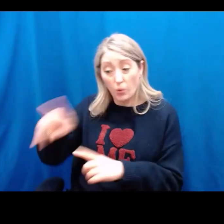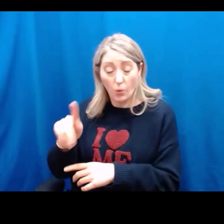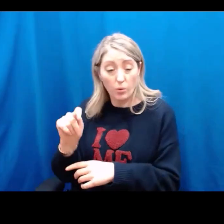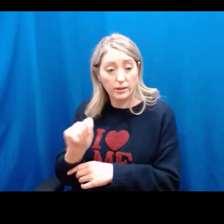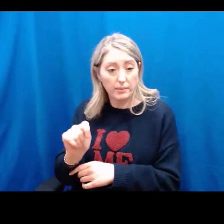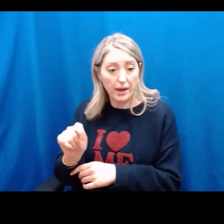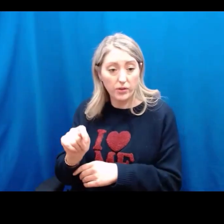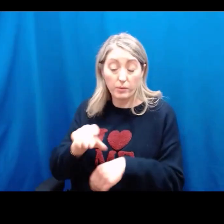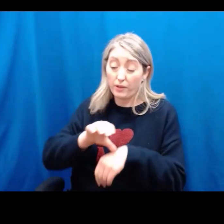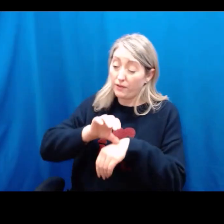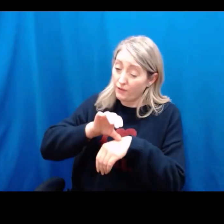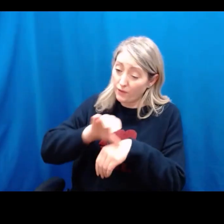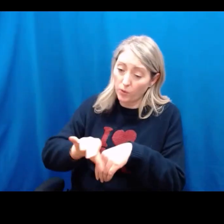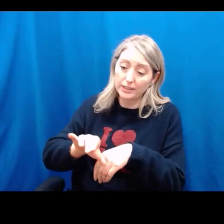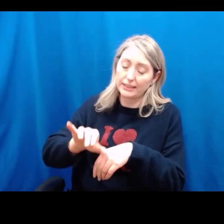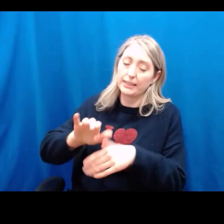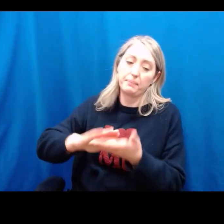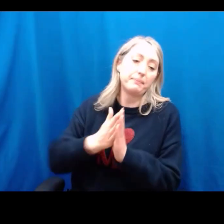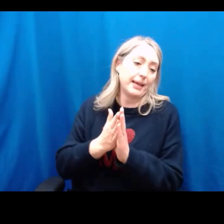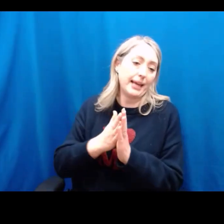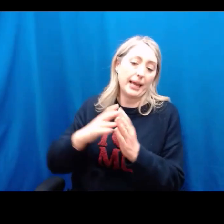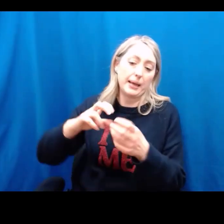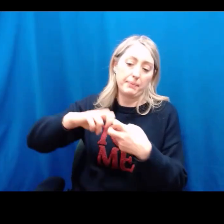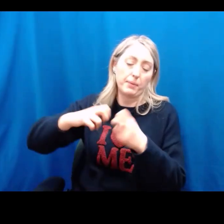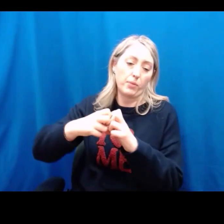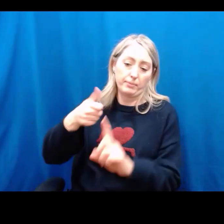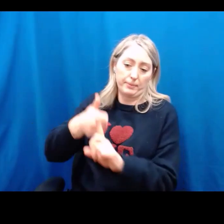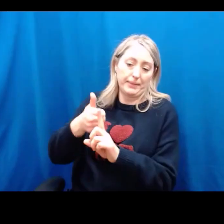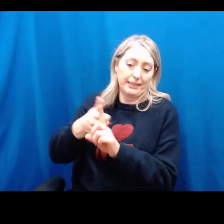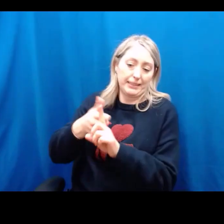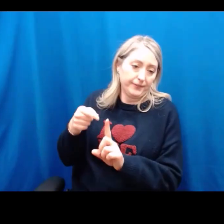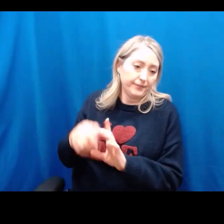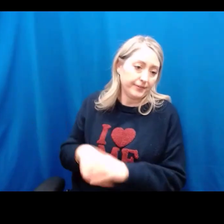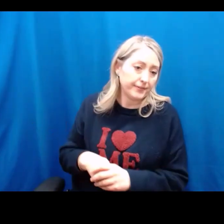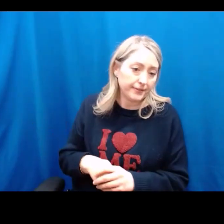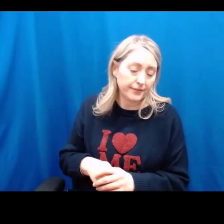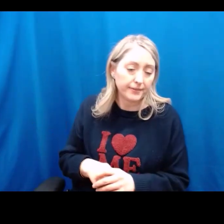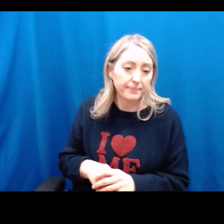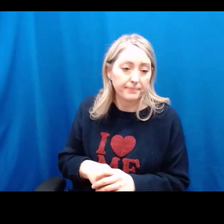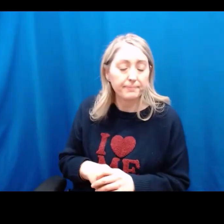that became the problem. Oh, and Gwen, the IEPs of that's an